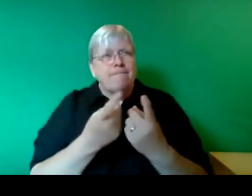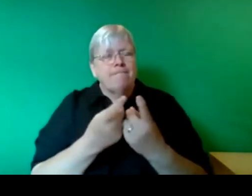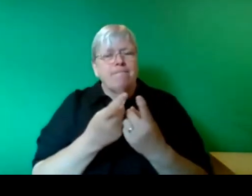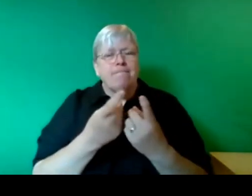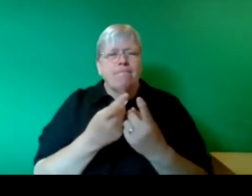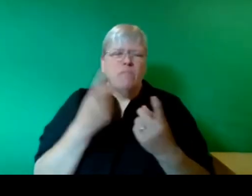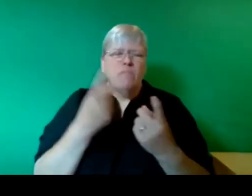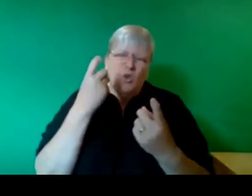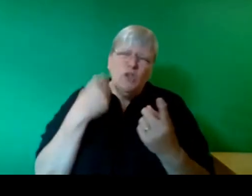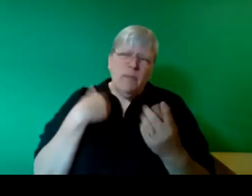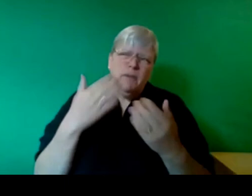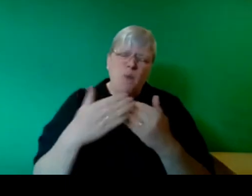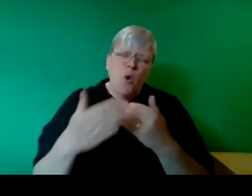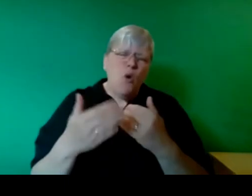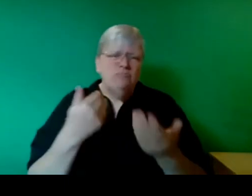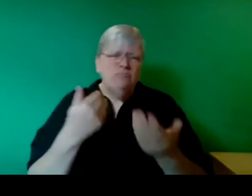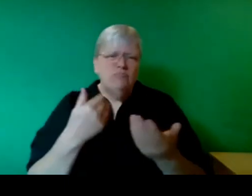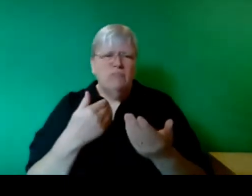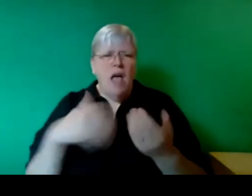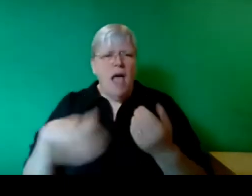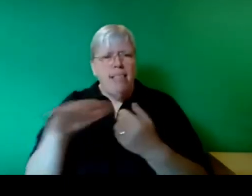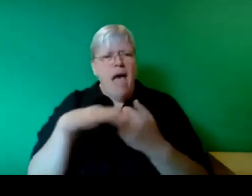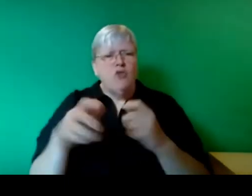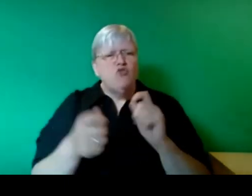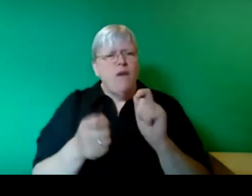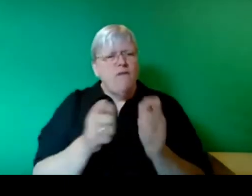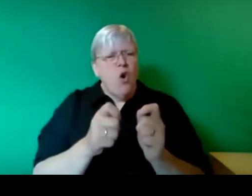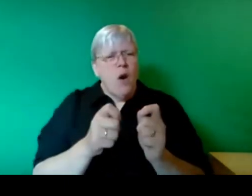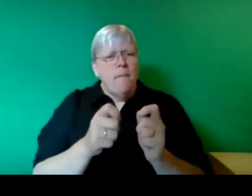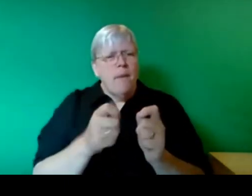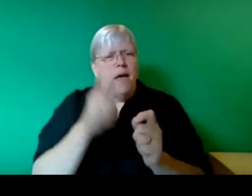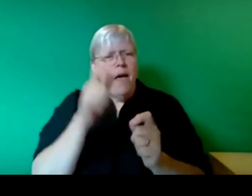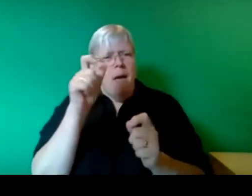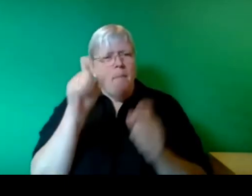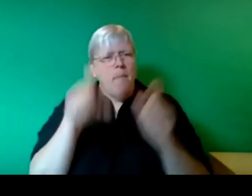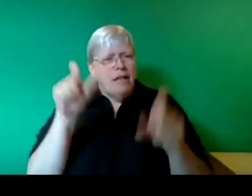such as land reform and even public ownership which often lie at the heart of many injustices